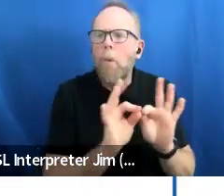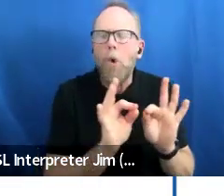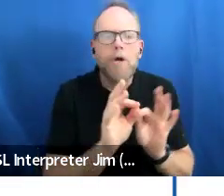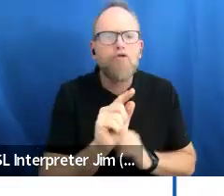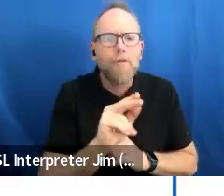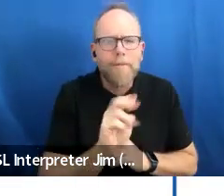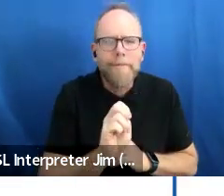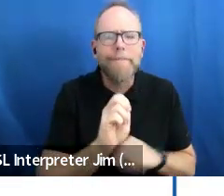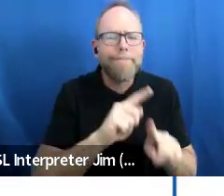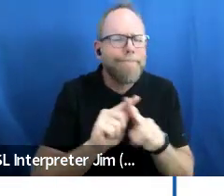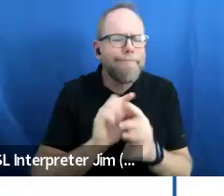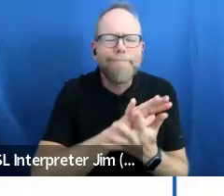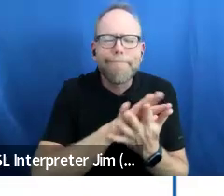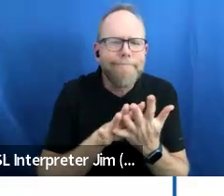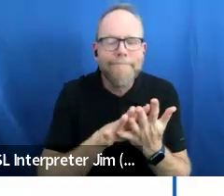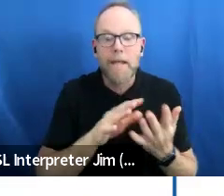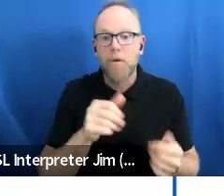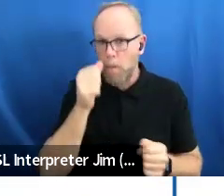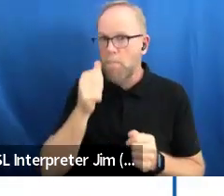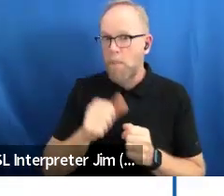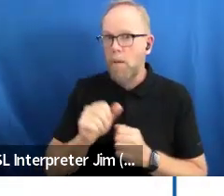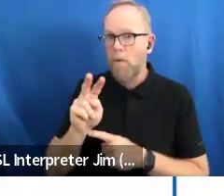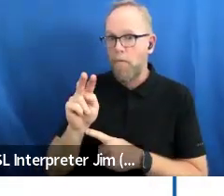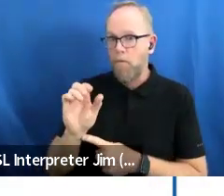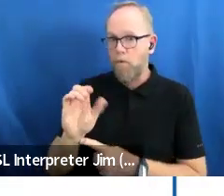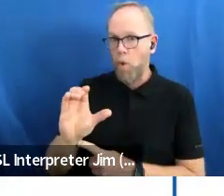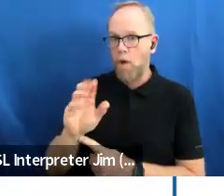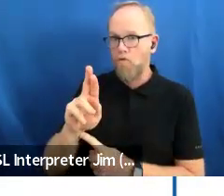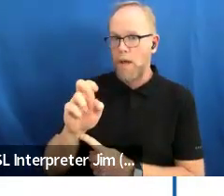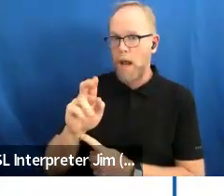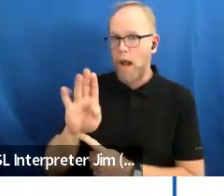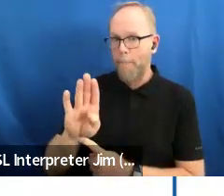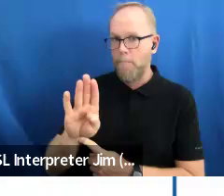employers, that voc rehab is out there. And not everyone is a client of voc rehab that